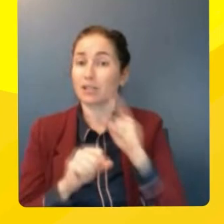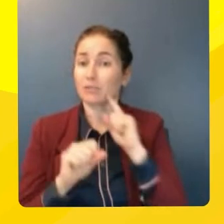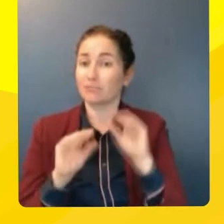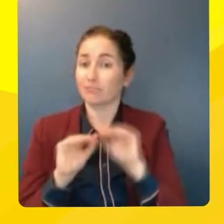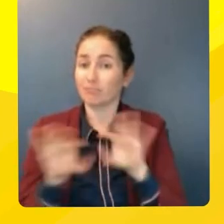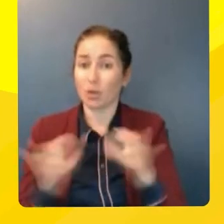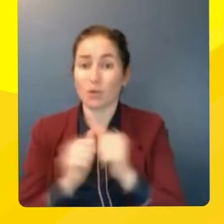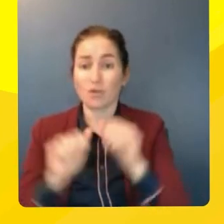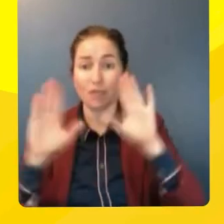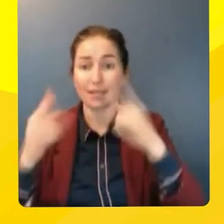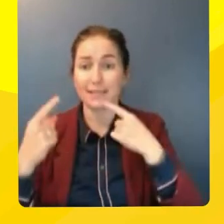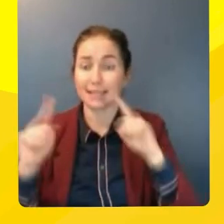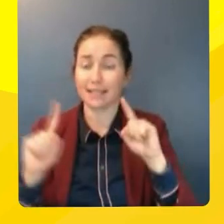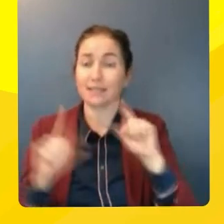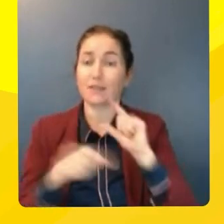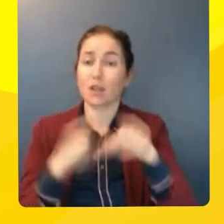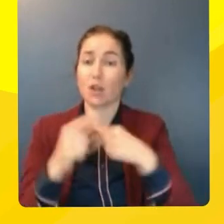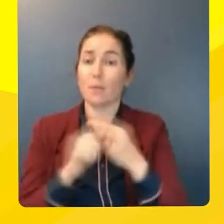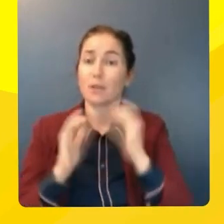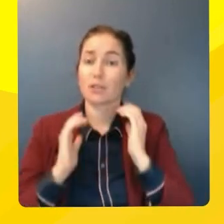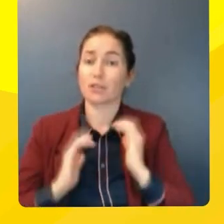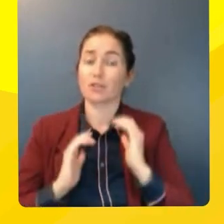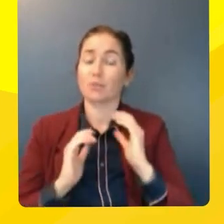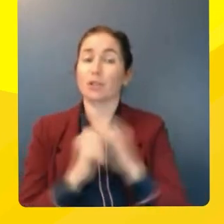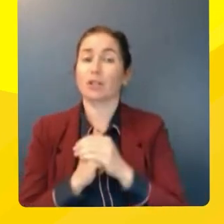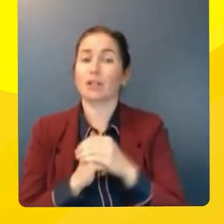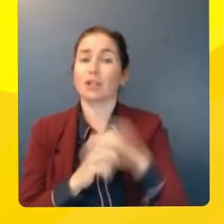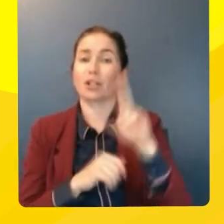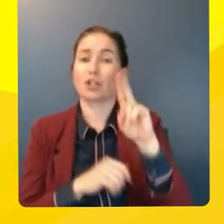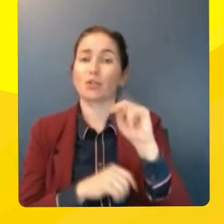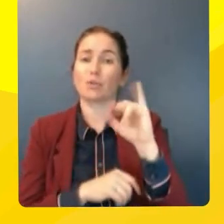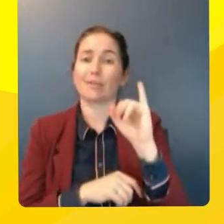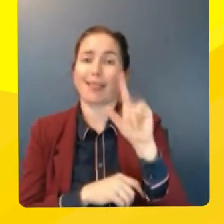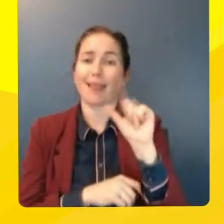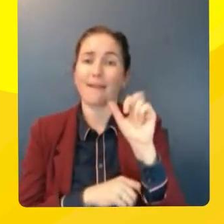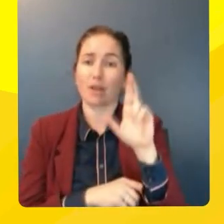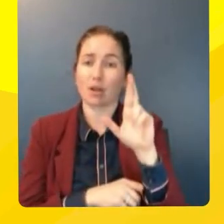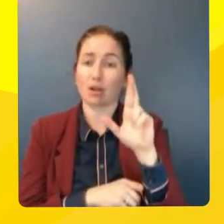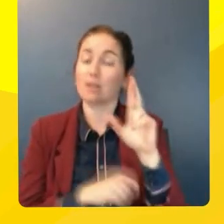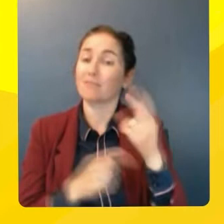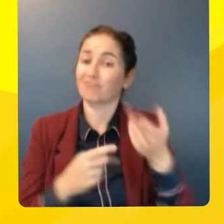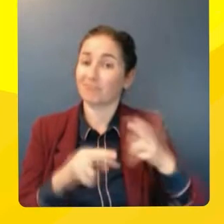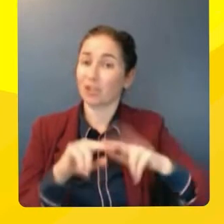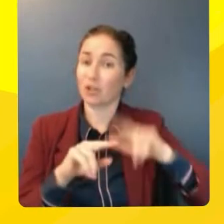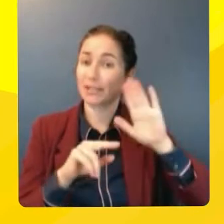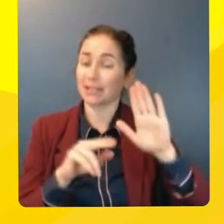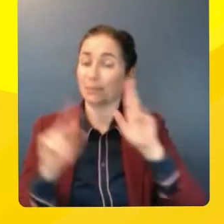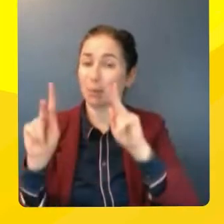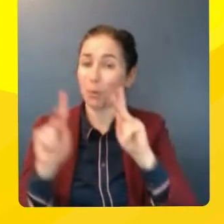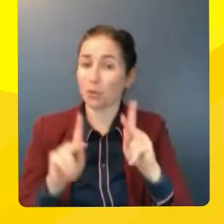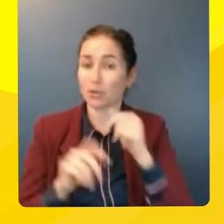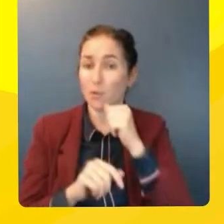at the global consumer goods giant Unilever, which increased its proportion of women in global management